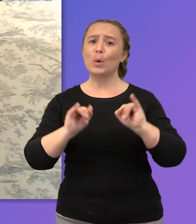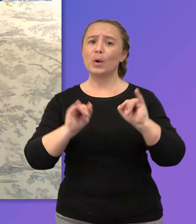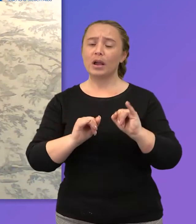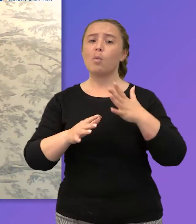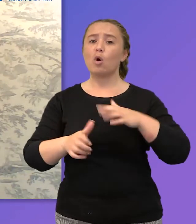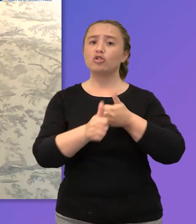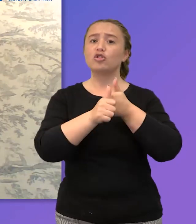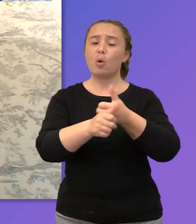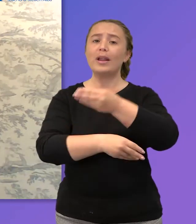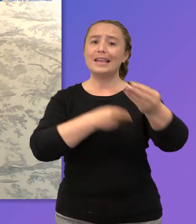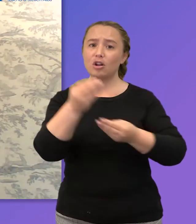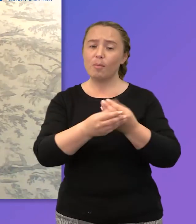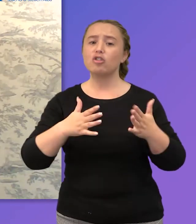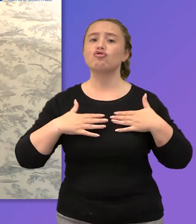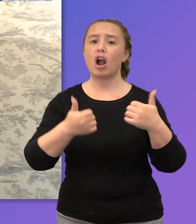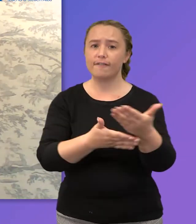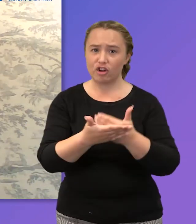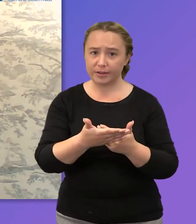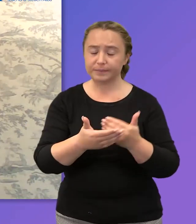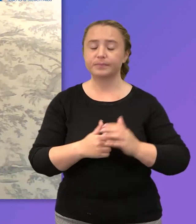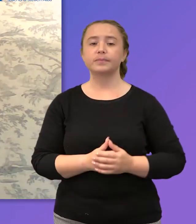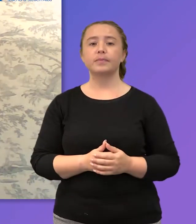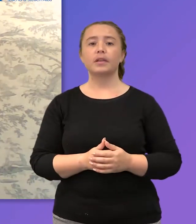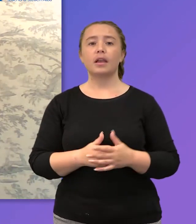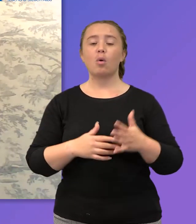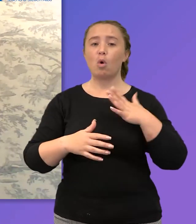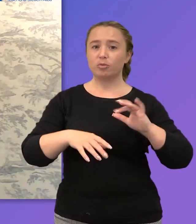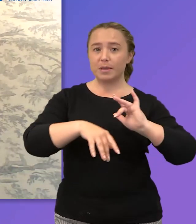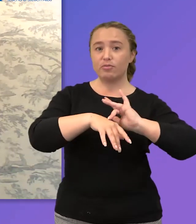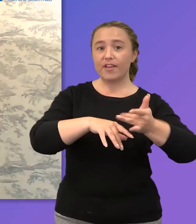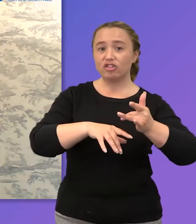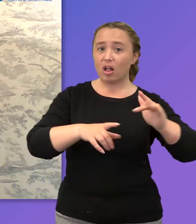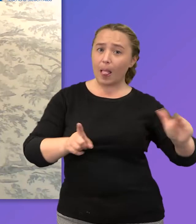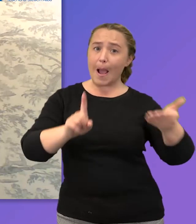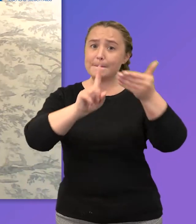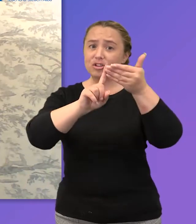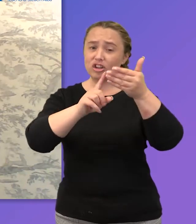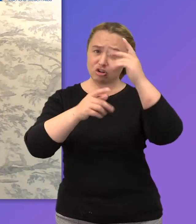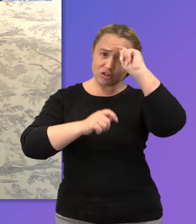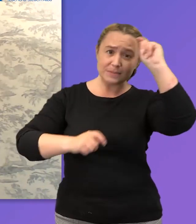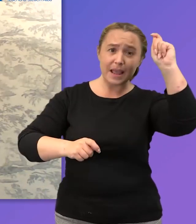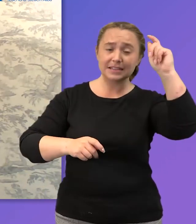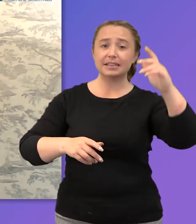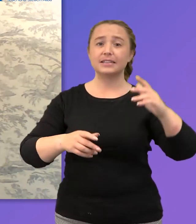the ongoing economic recovery. Having a professional, ambitious and respected tax authority as part